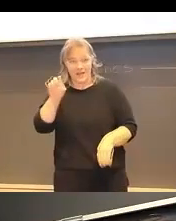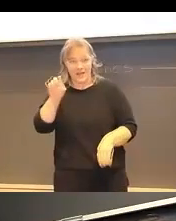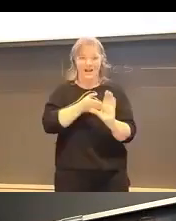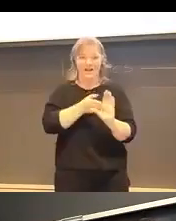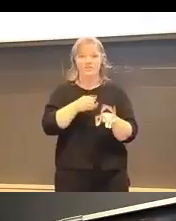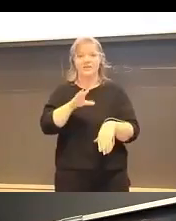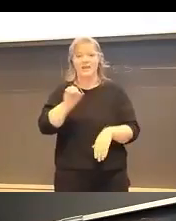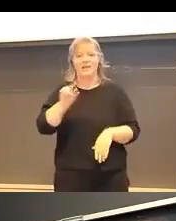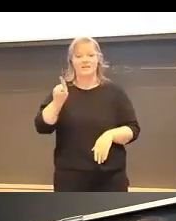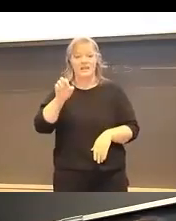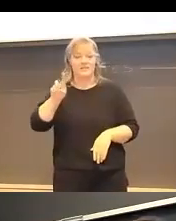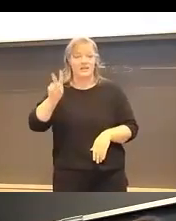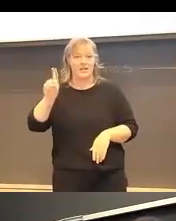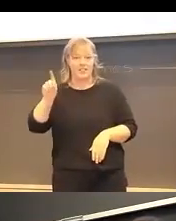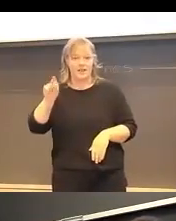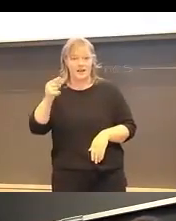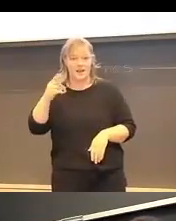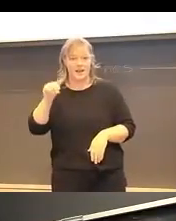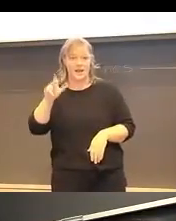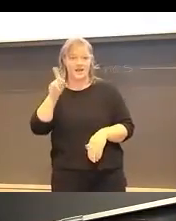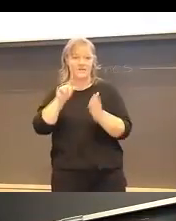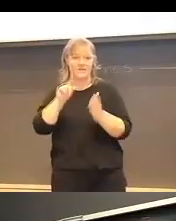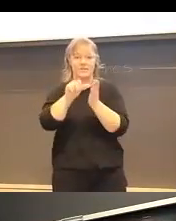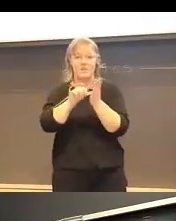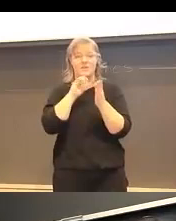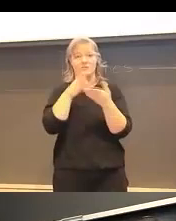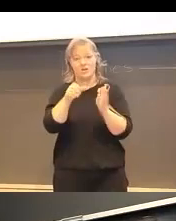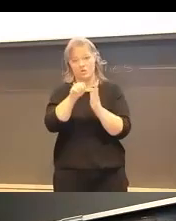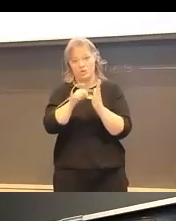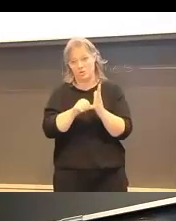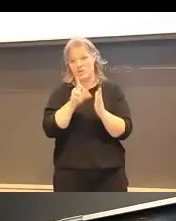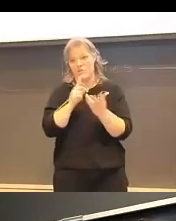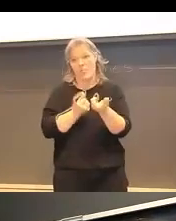for their support of our coaching initiatives along with surgical Education team we also want